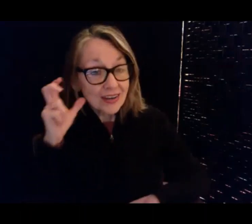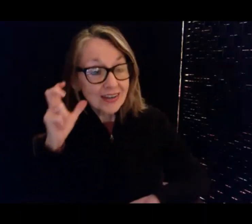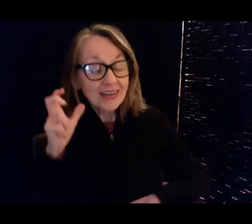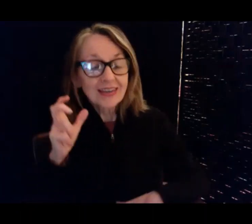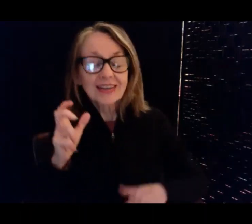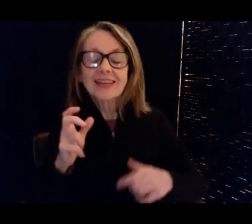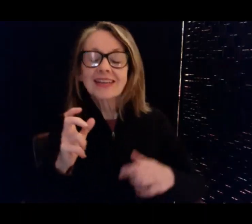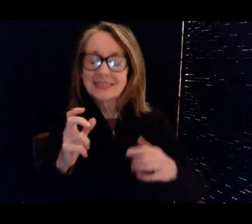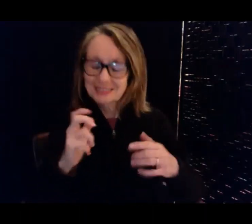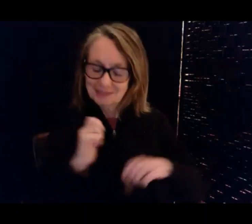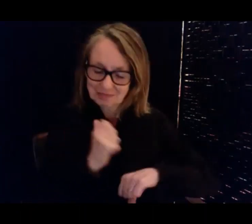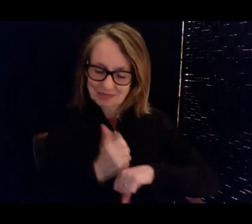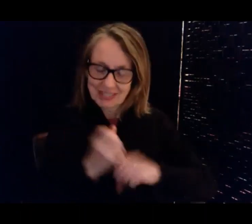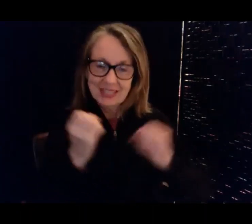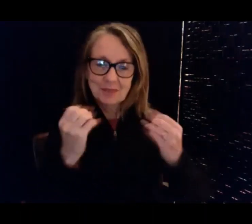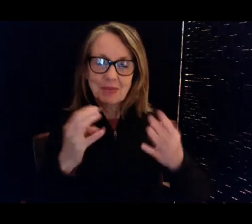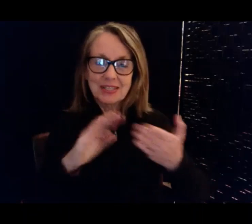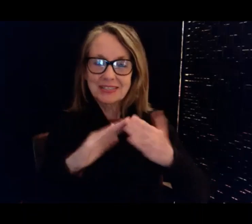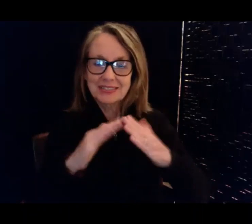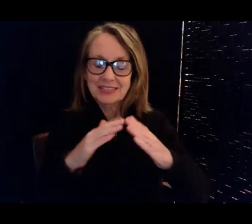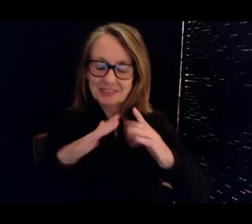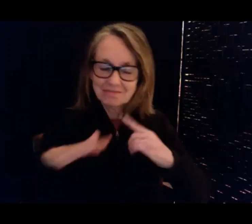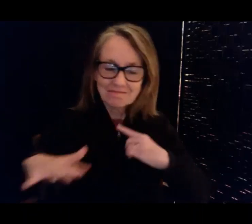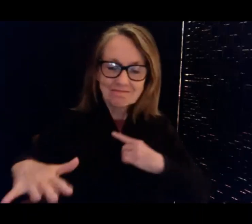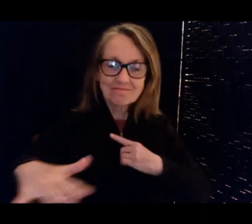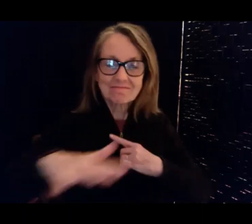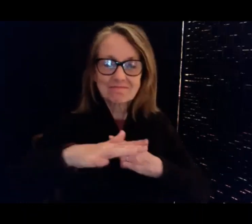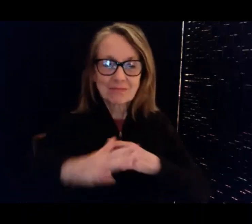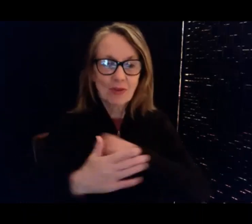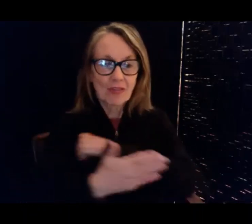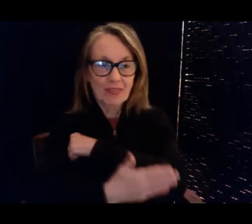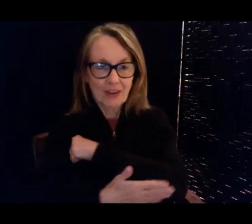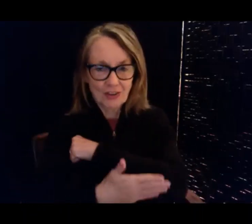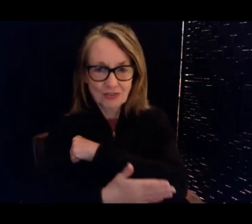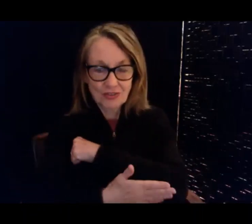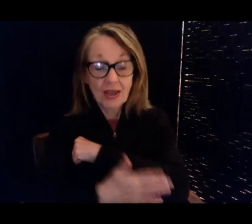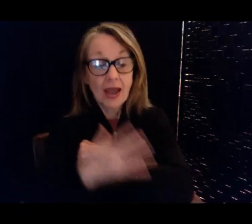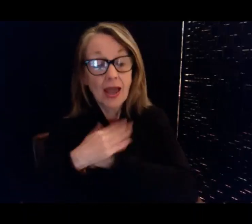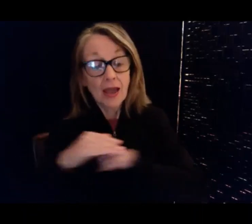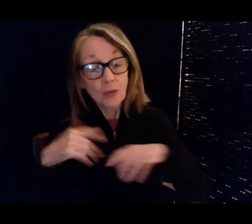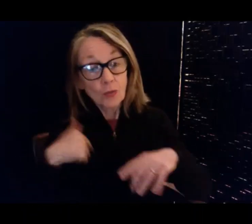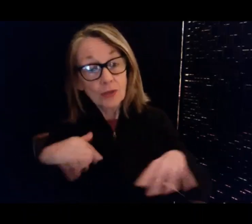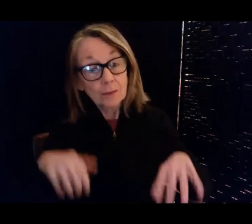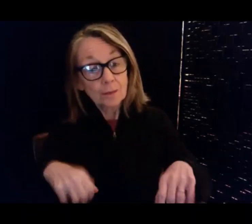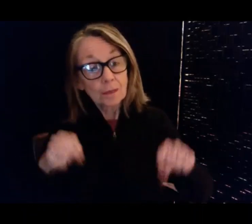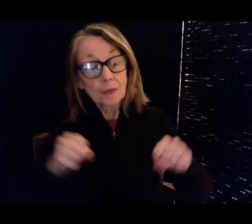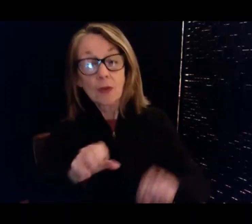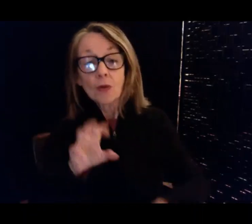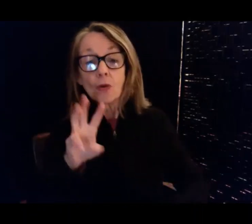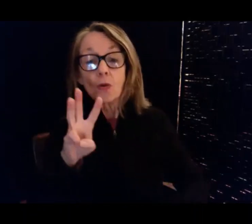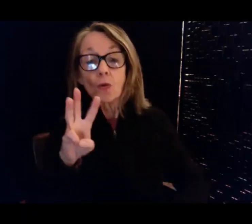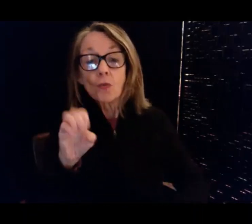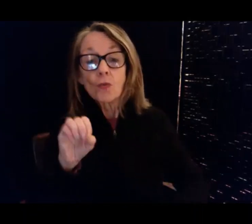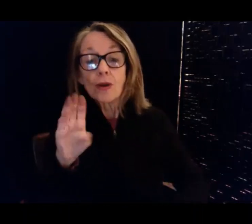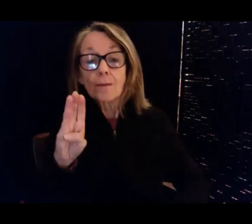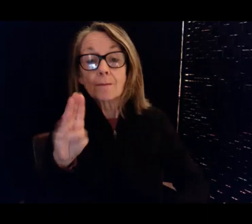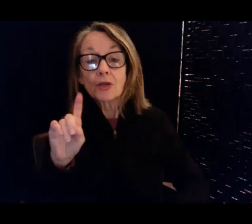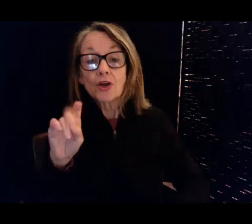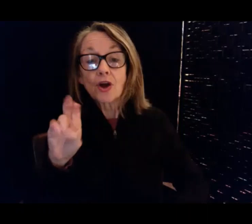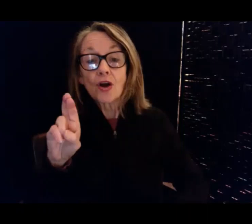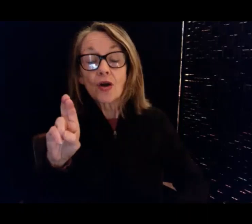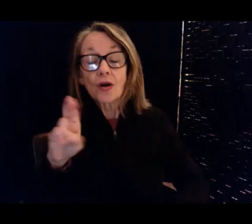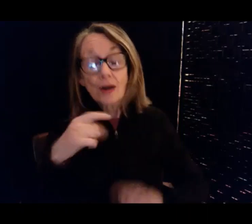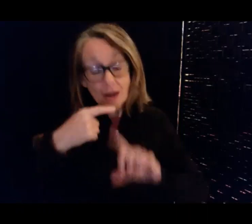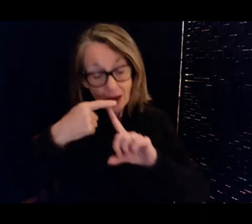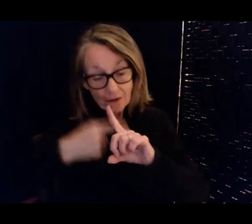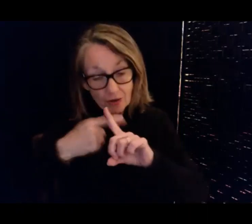country and they hold webinars every month on hearing loss topics the